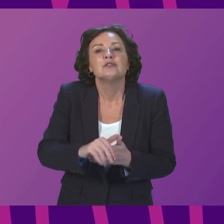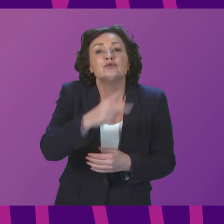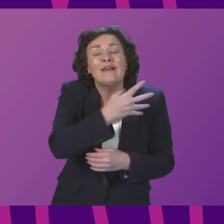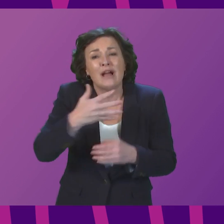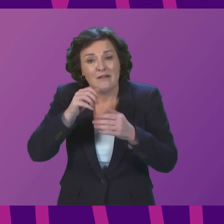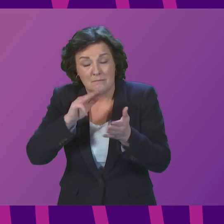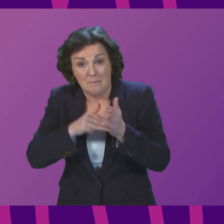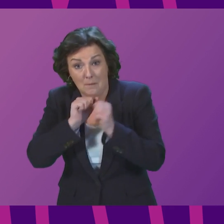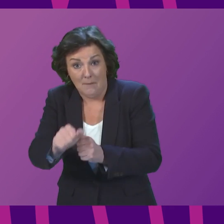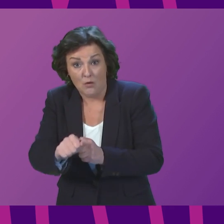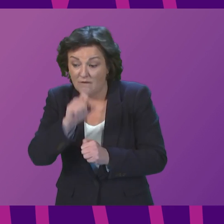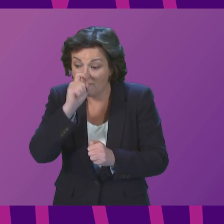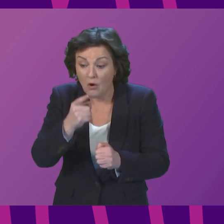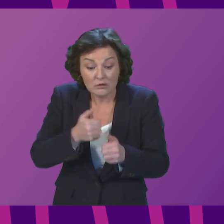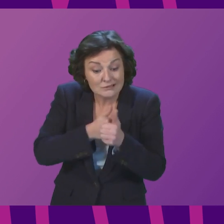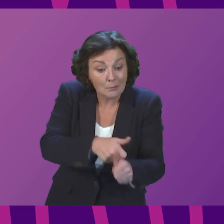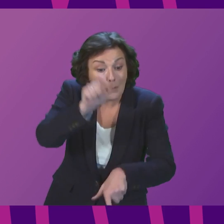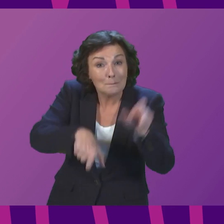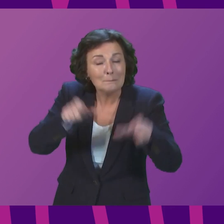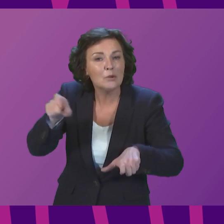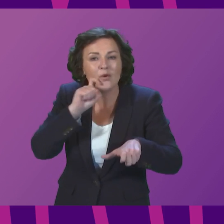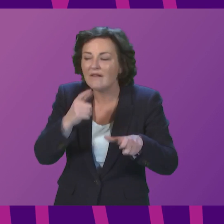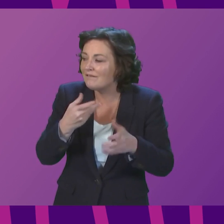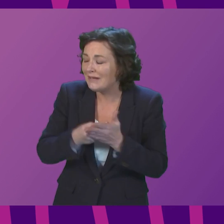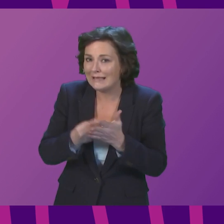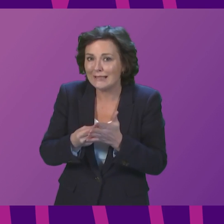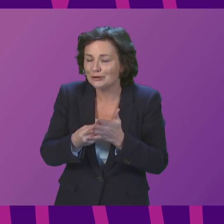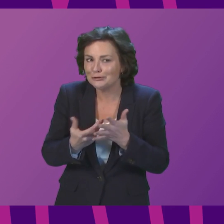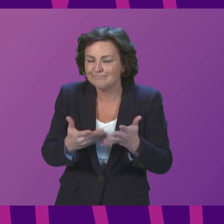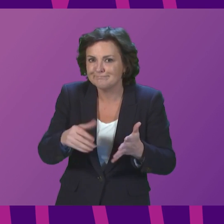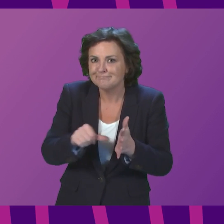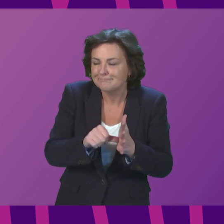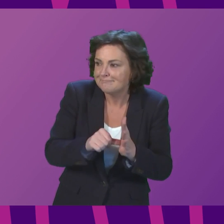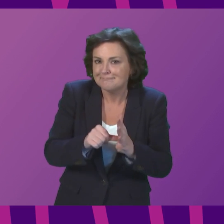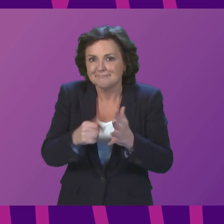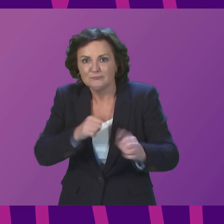help them to support people who are in financial insecurity. We have already acted ahead of other Governments.